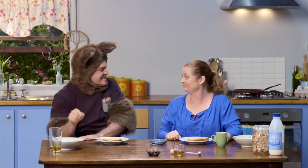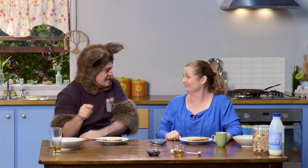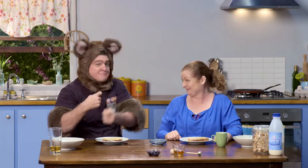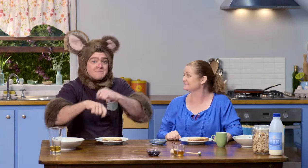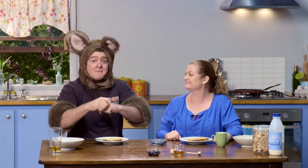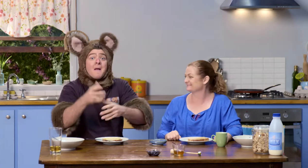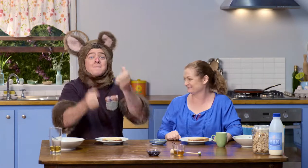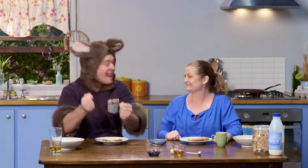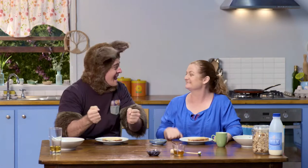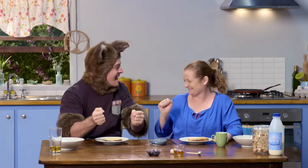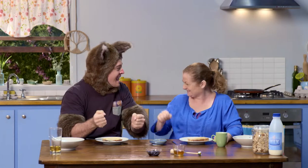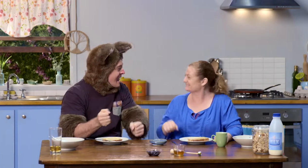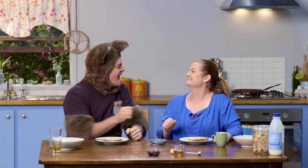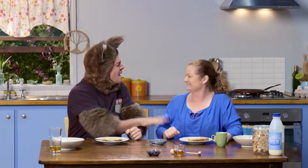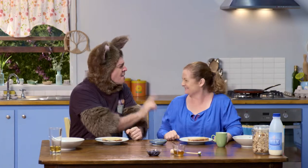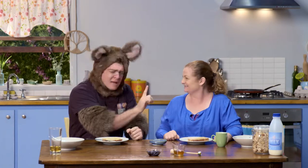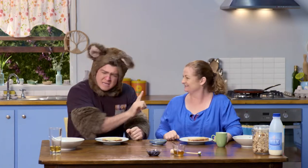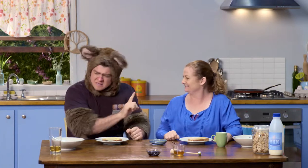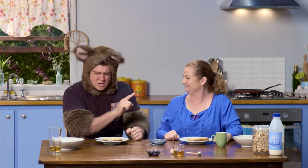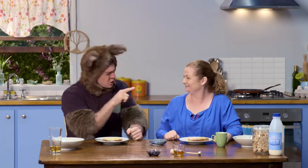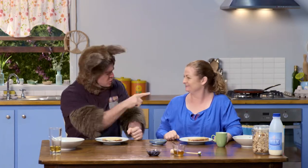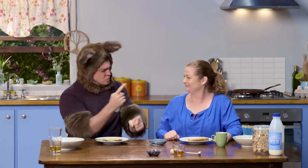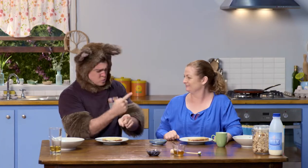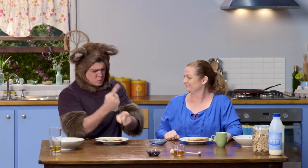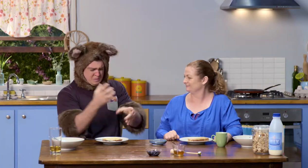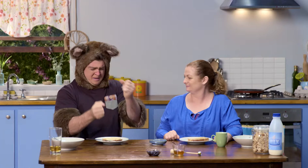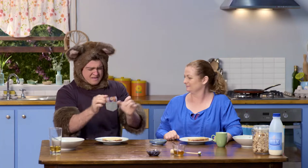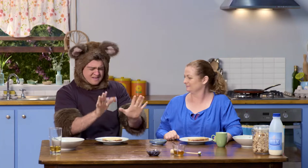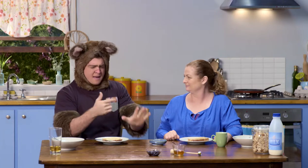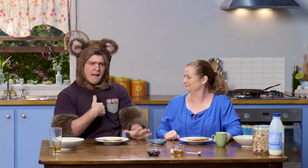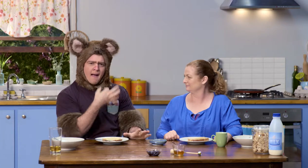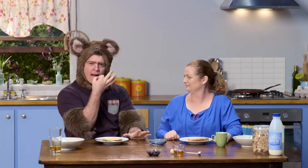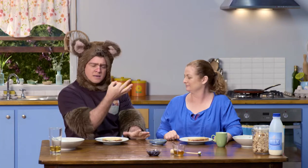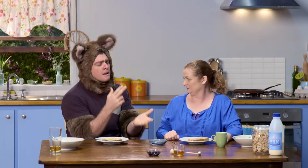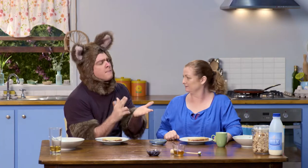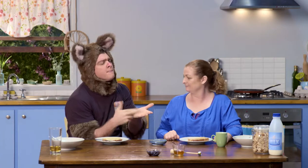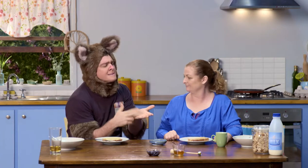But, Sally, why are you telling me about milk? I was asking about butter.